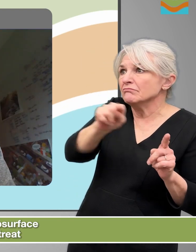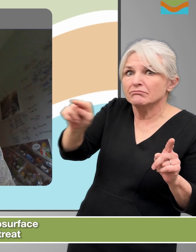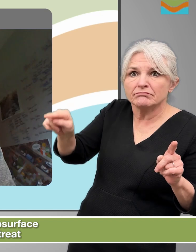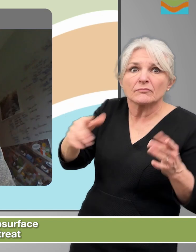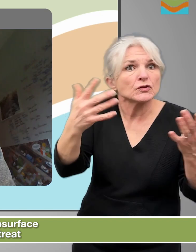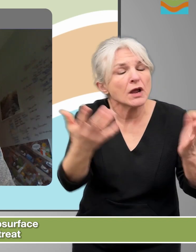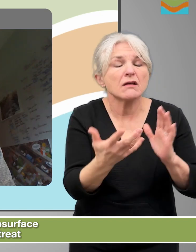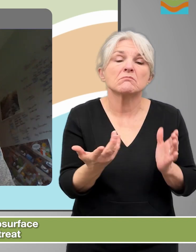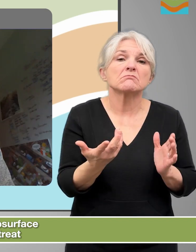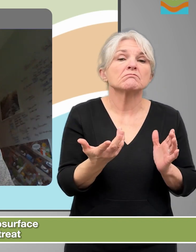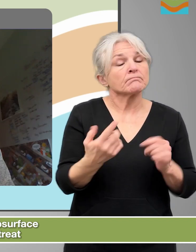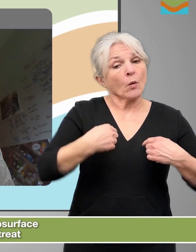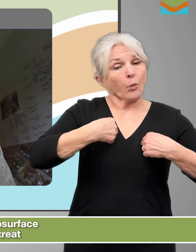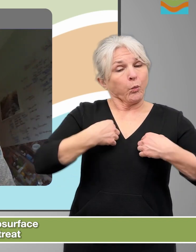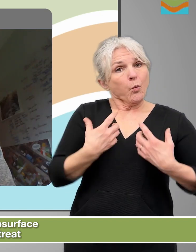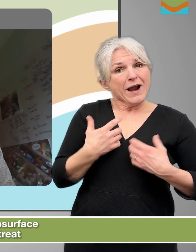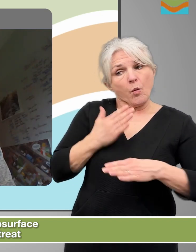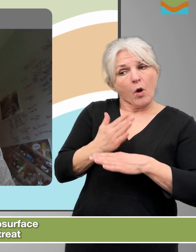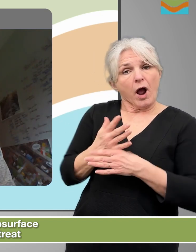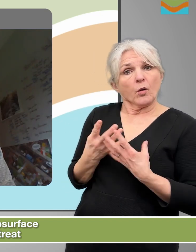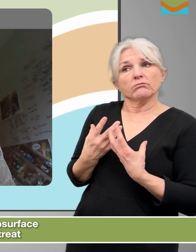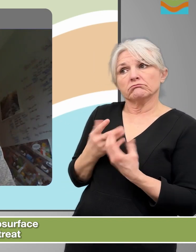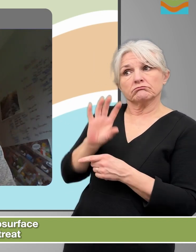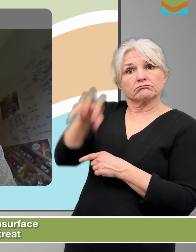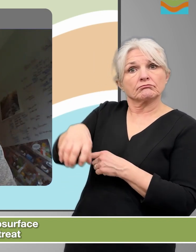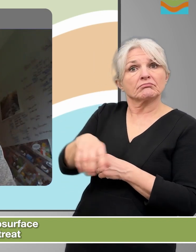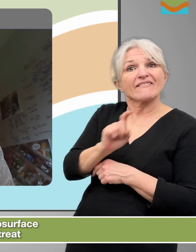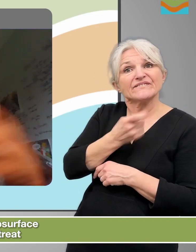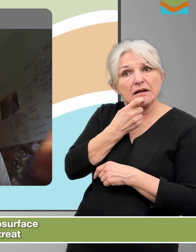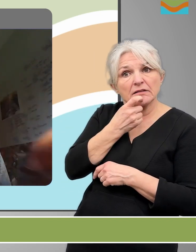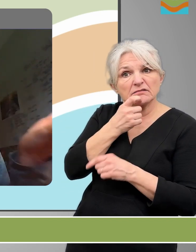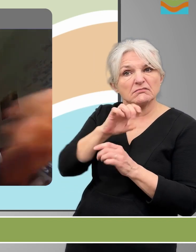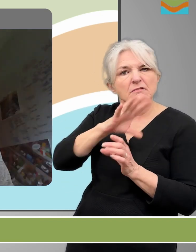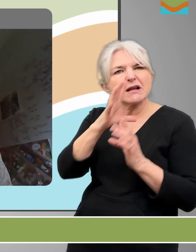in various places where the subsurface is effectively treated as we treat the above ground,